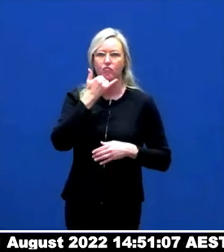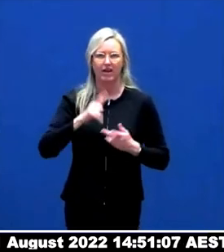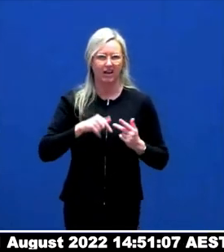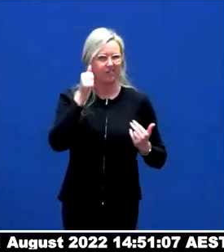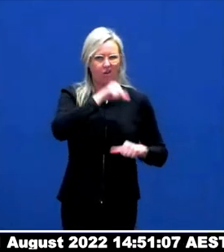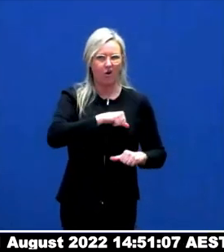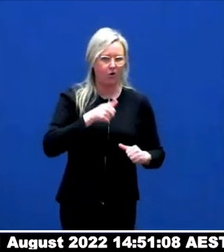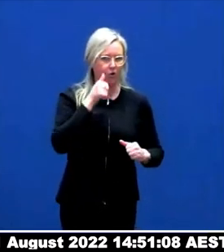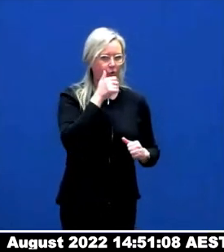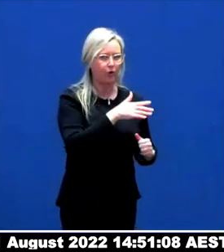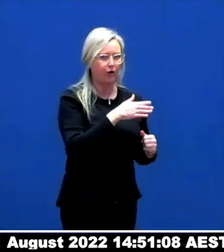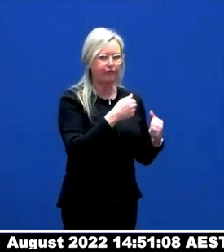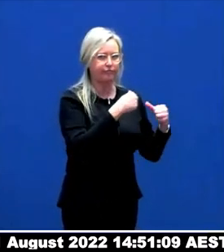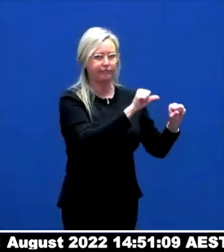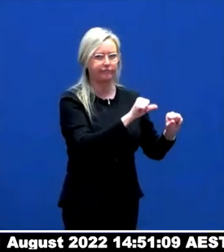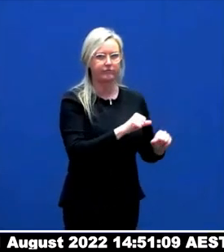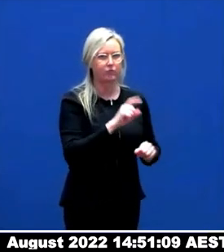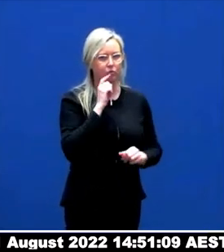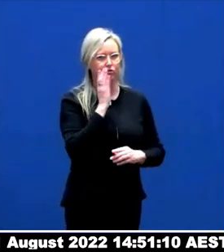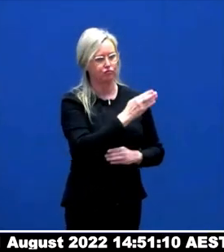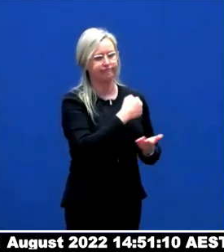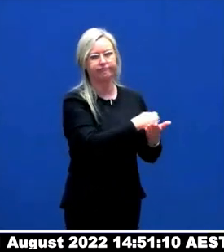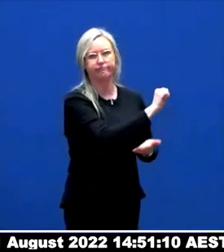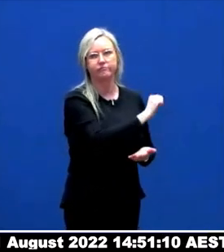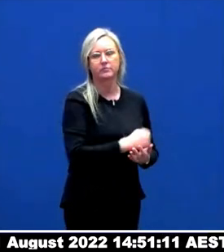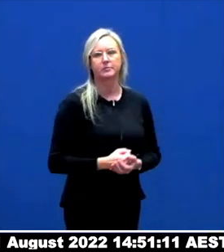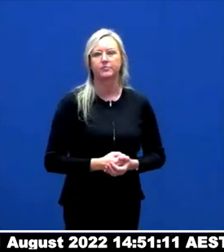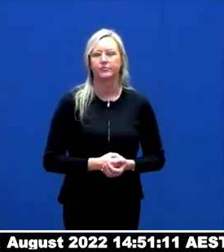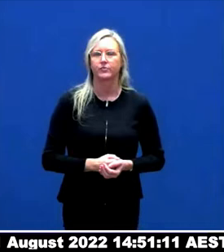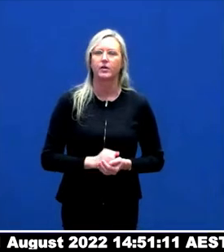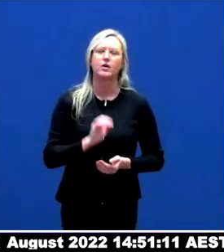Now, the Chair asked you some questions earlier about section 14 of the